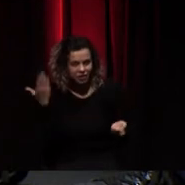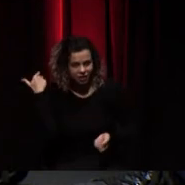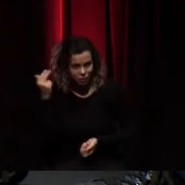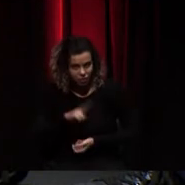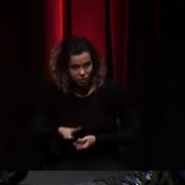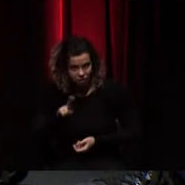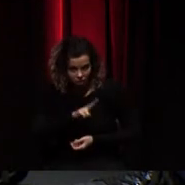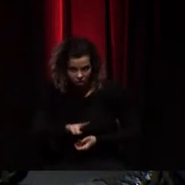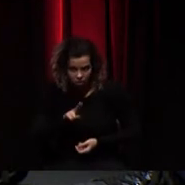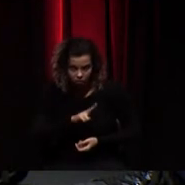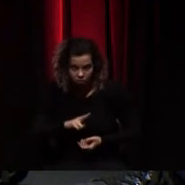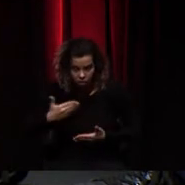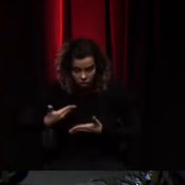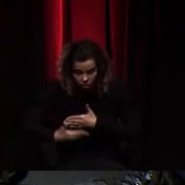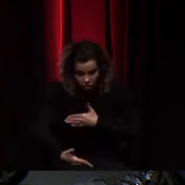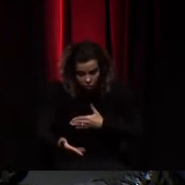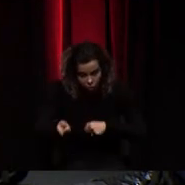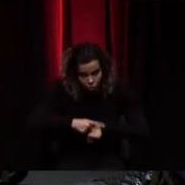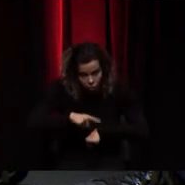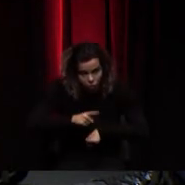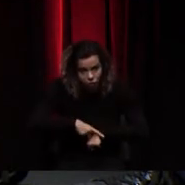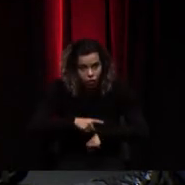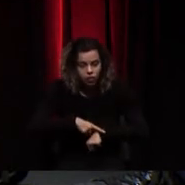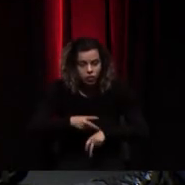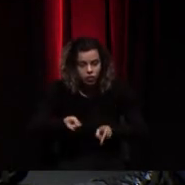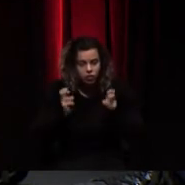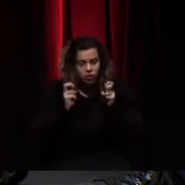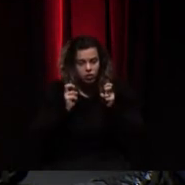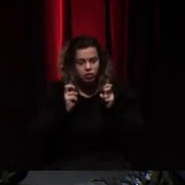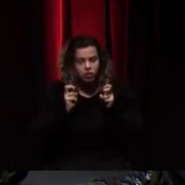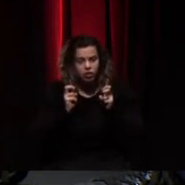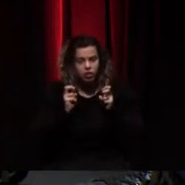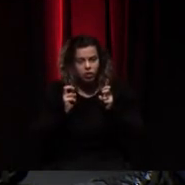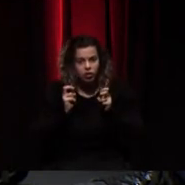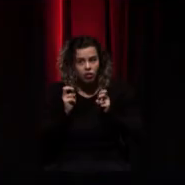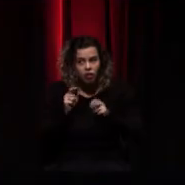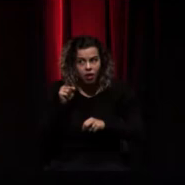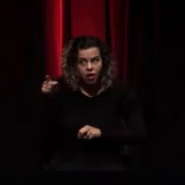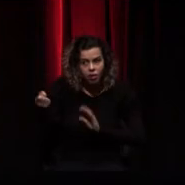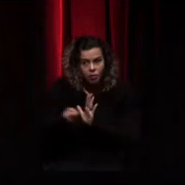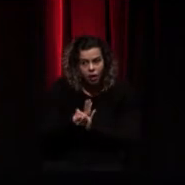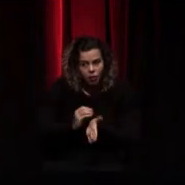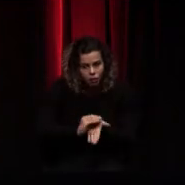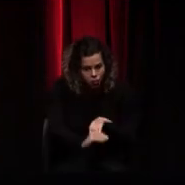as soon as you realize that the agent has no credibility